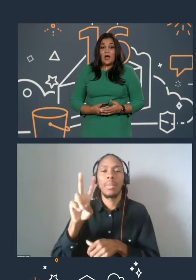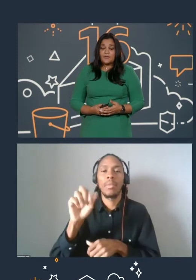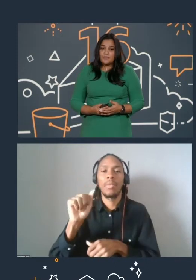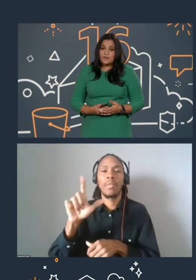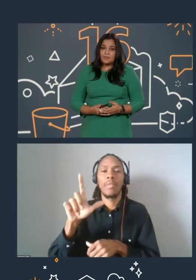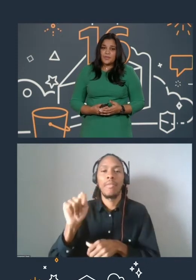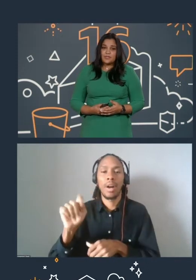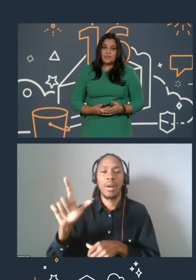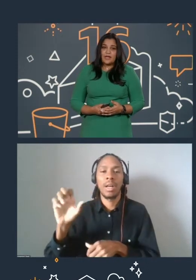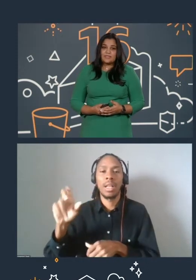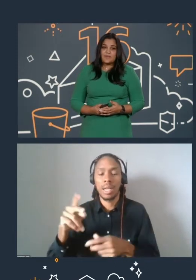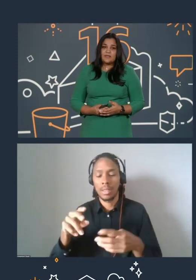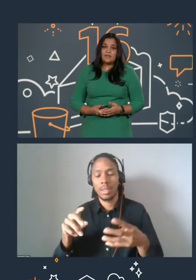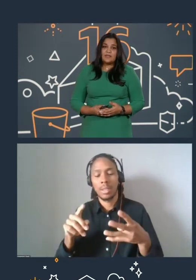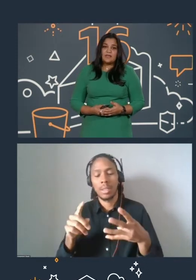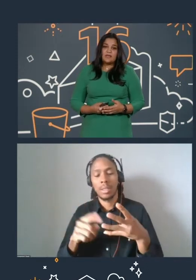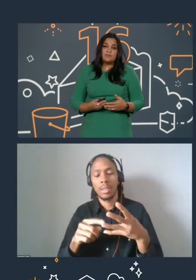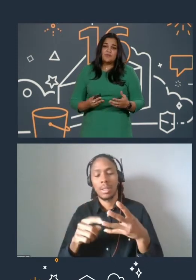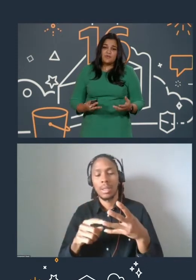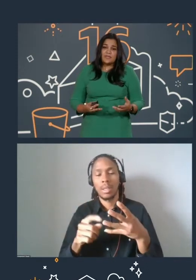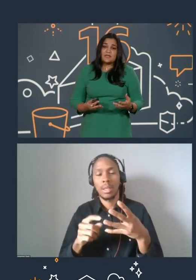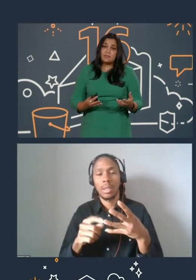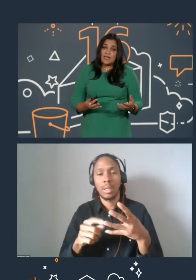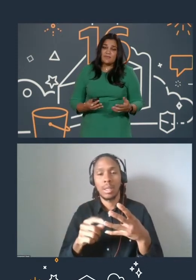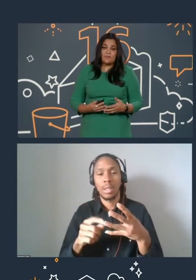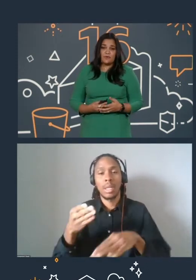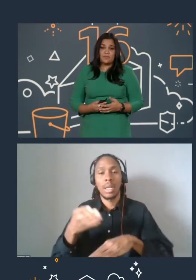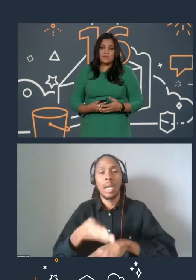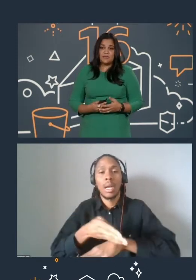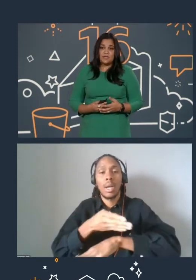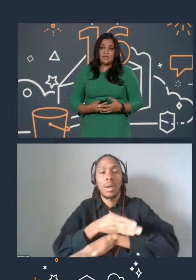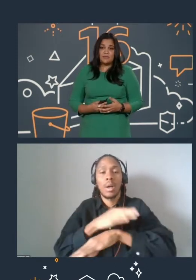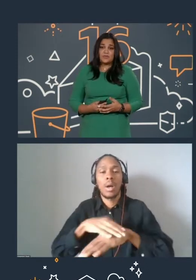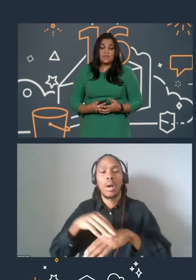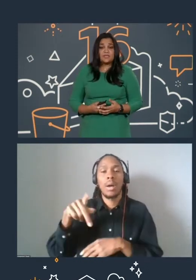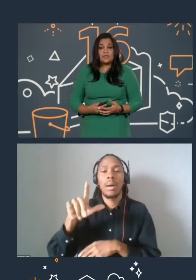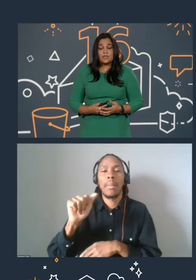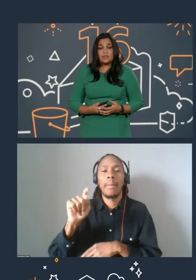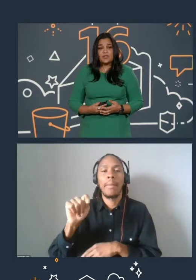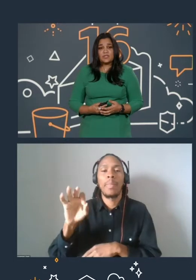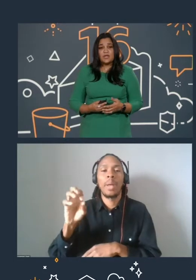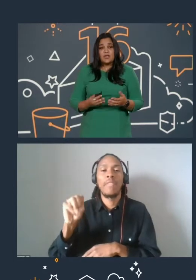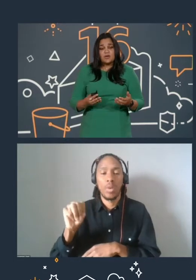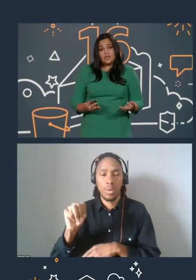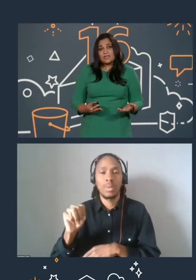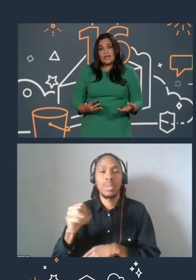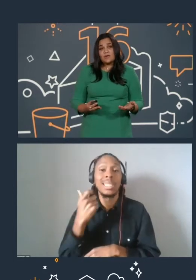Our third pillar has been the improvements on platforms. And most recently, we launched cross-account,